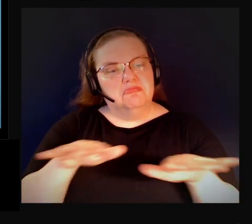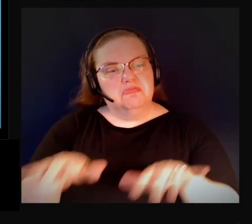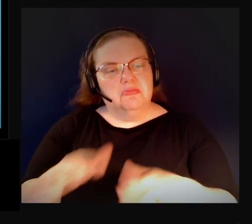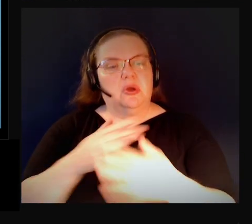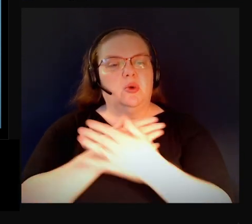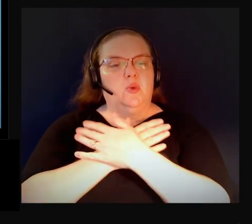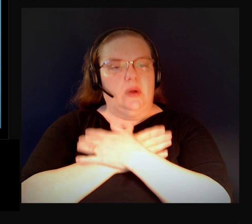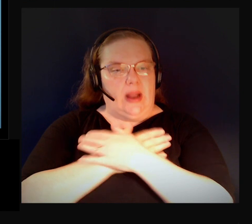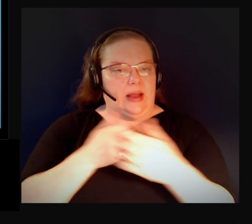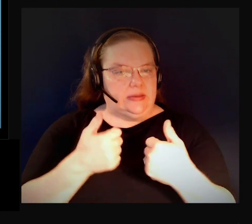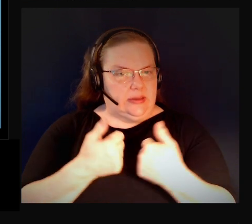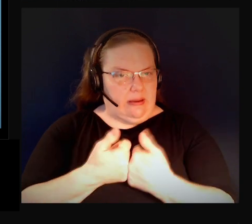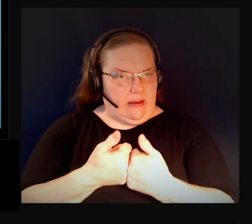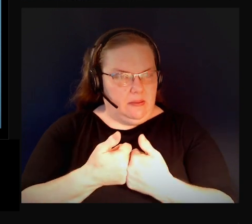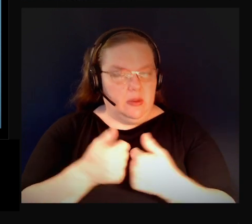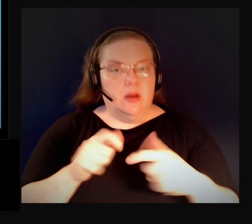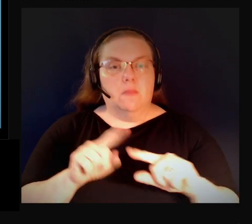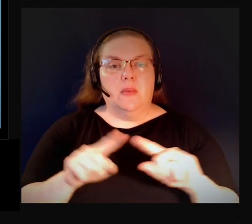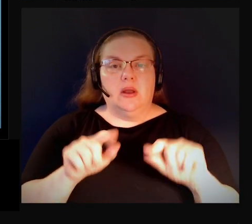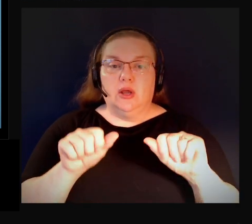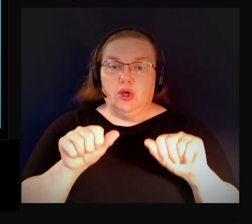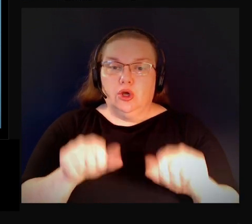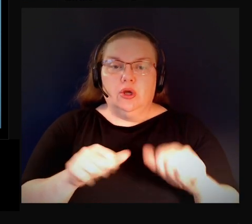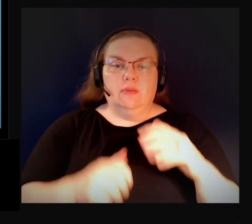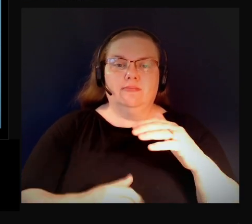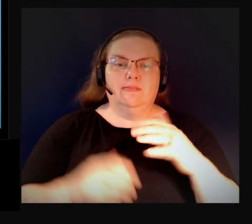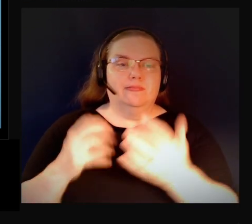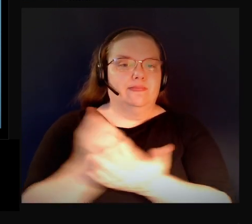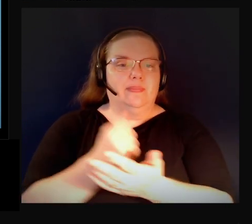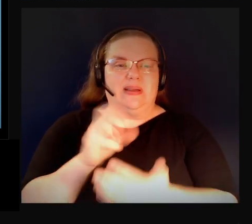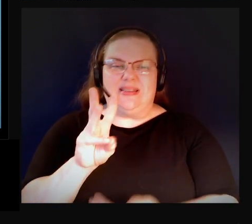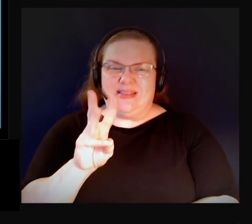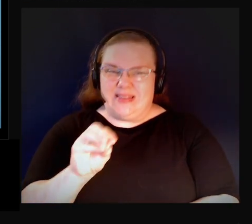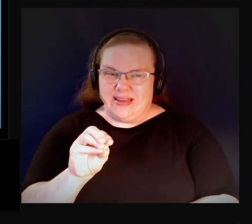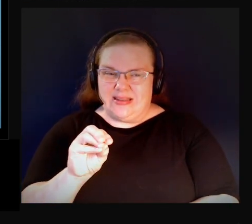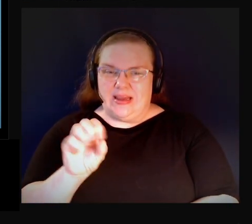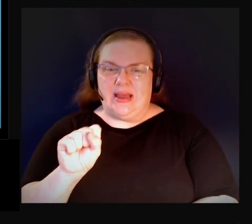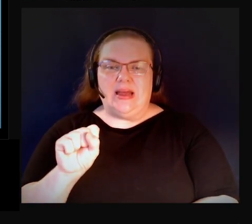It would be possible to hit 60 FPS if the team adjusted some other settings with ray tracing enabled,